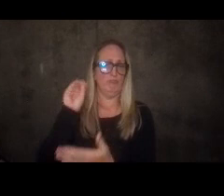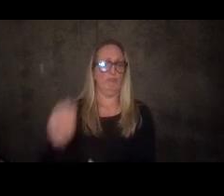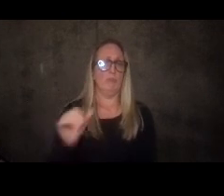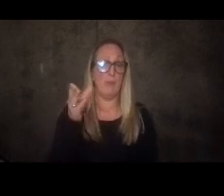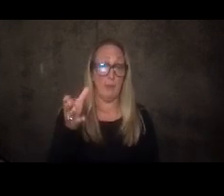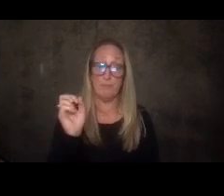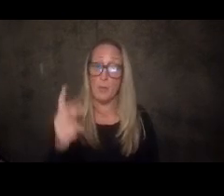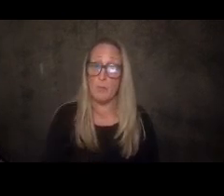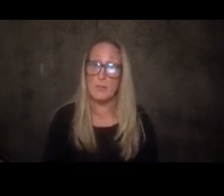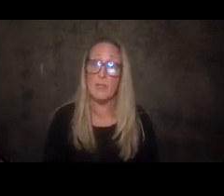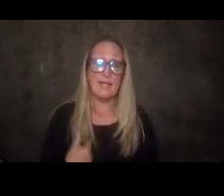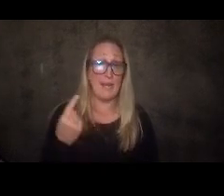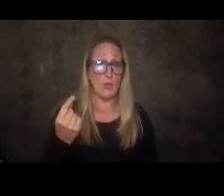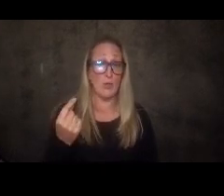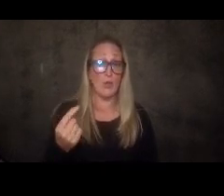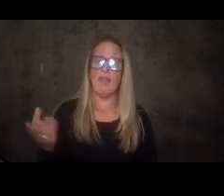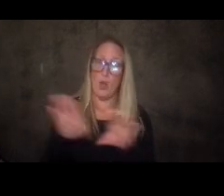And all I have to do now is just close it, it's good.